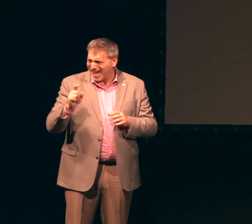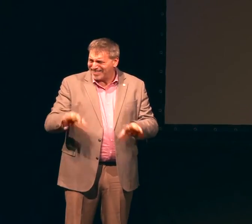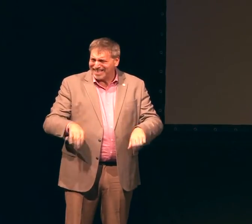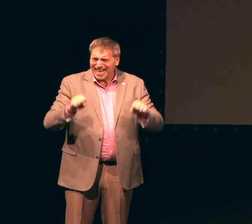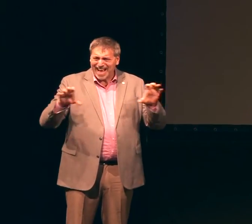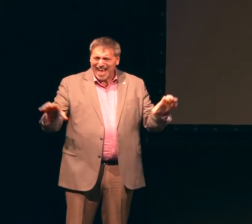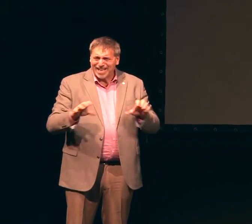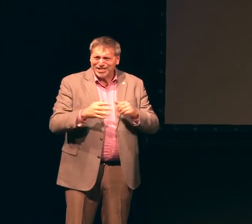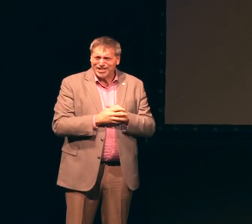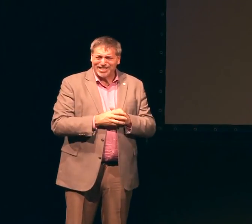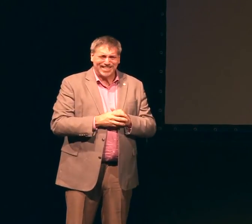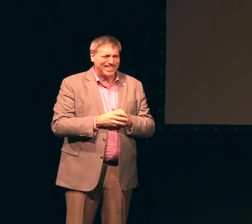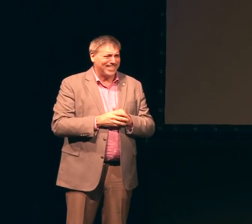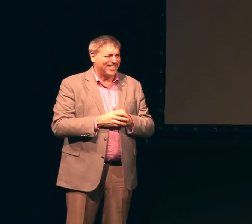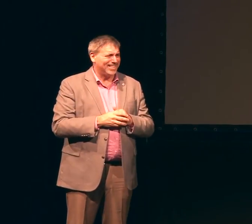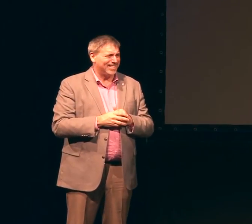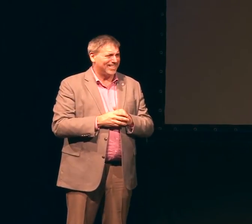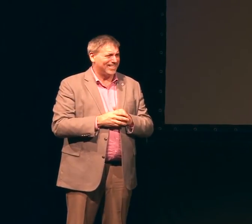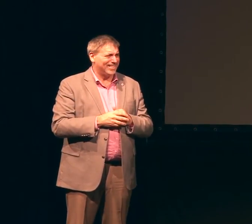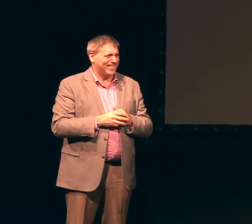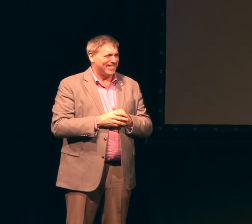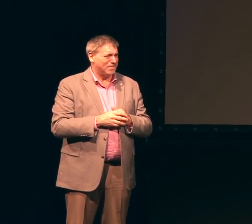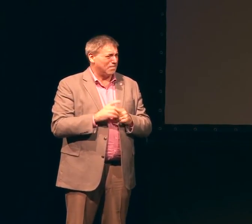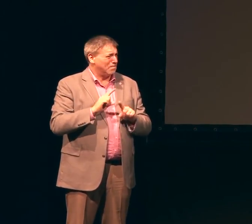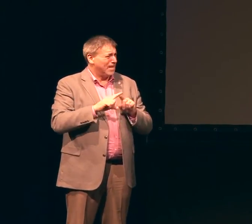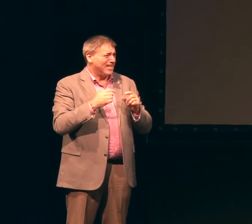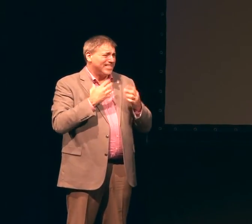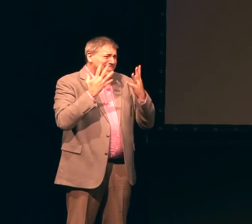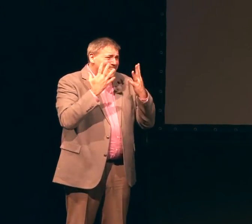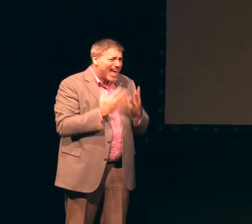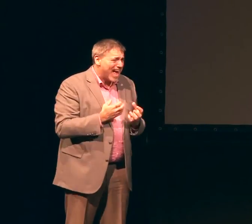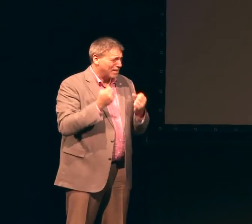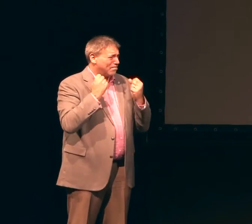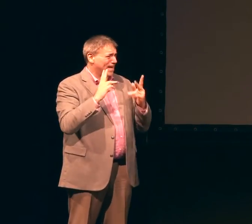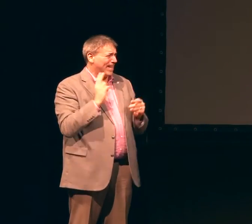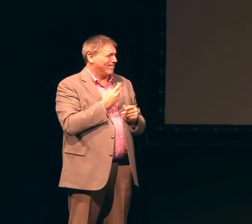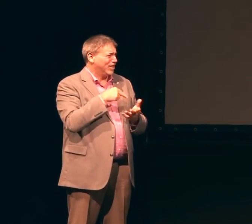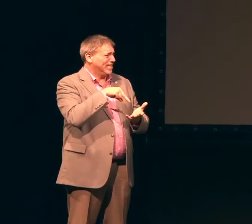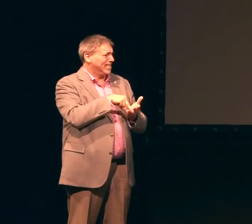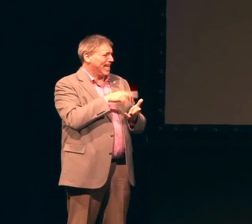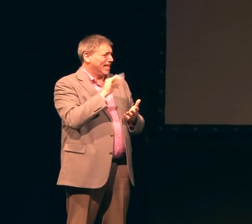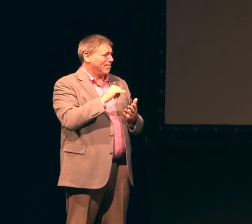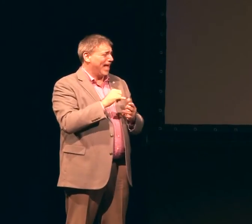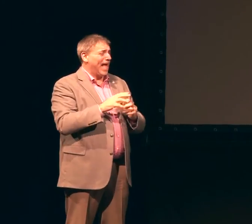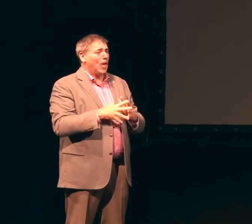responsible. Take action. It's sad that many of